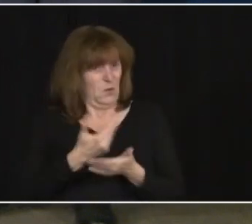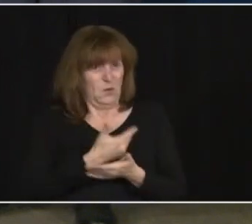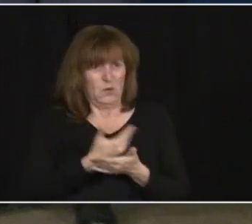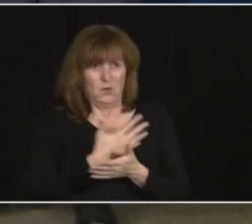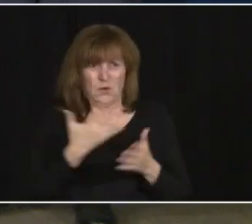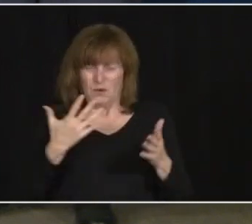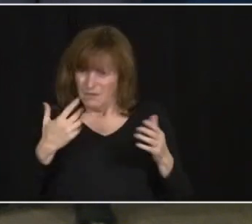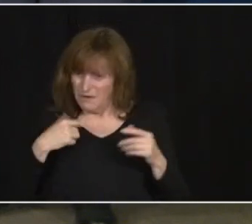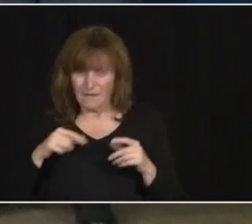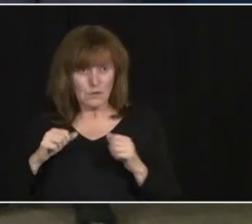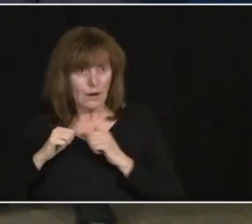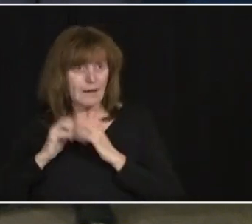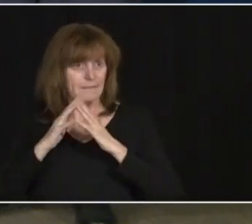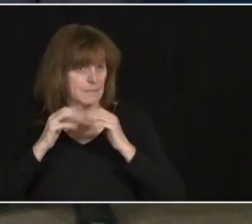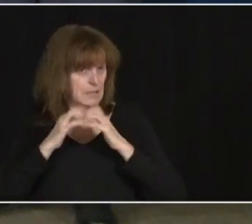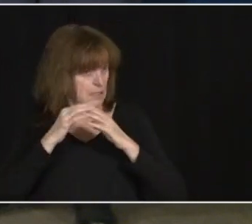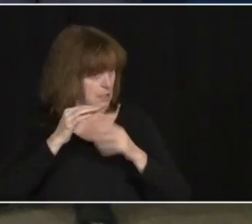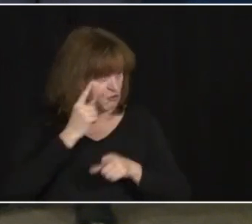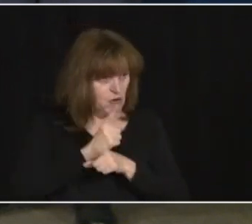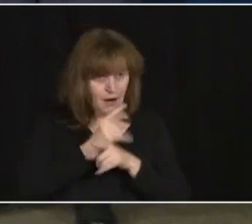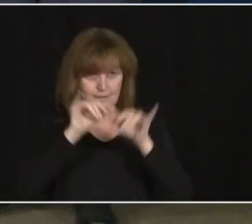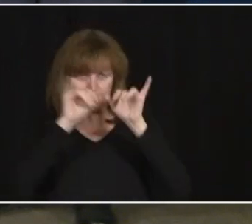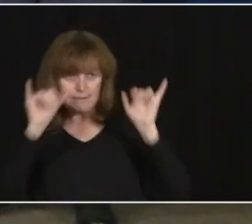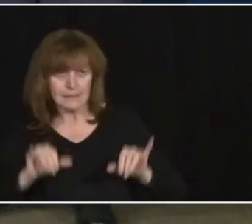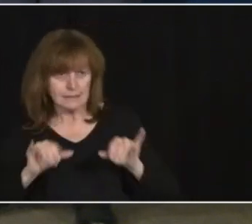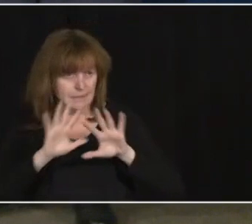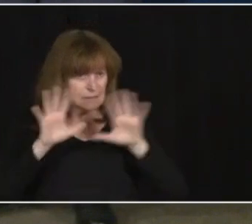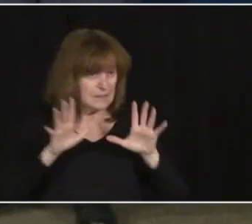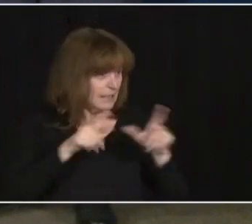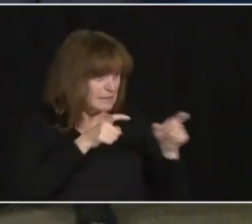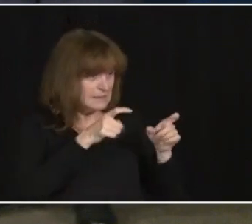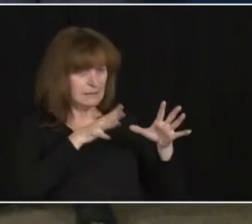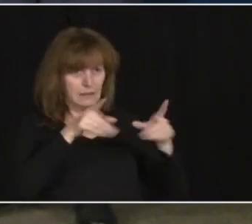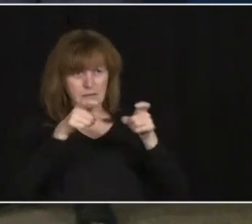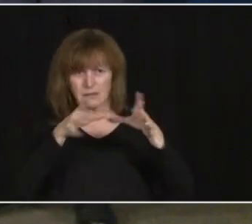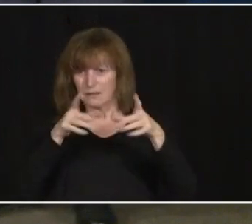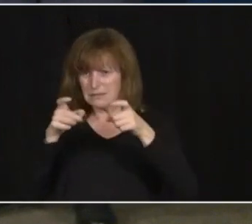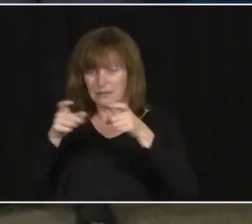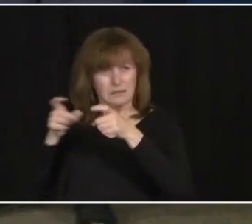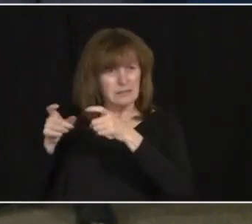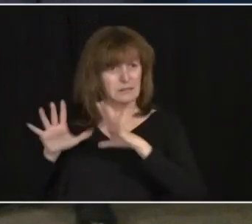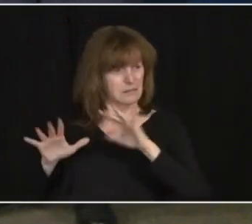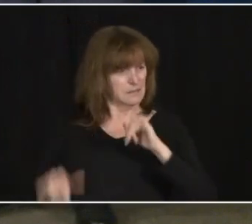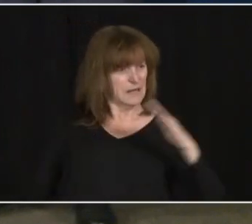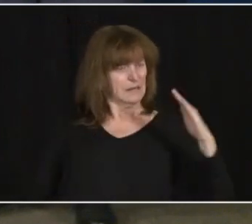And with our systems that we are ramping up continually to keep trying to bring that curve down under control.